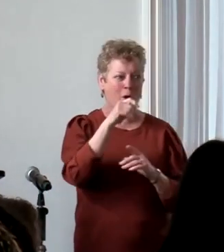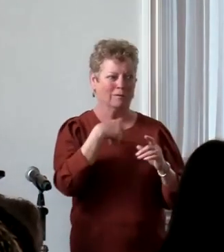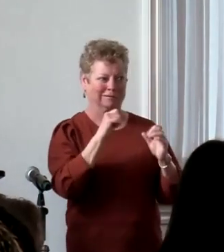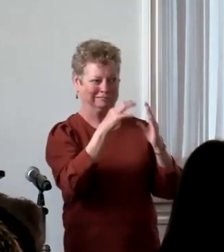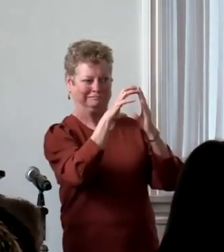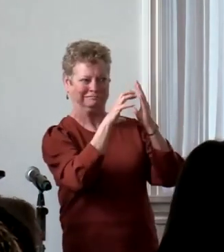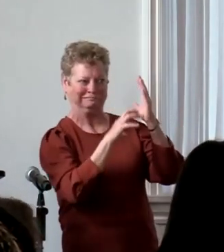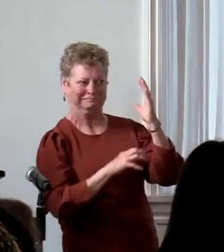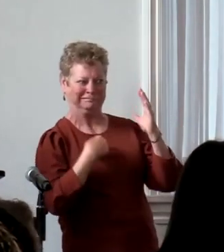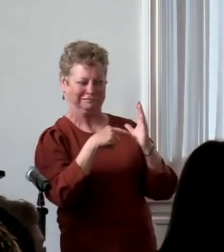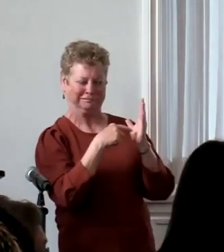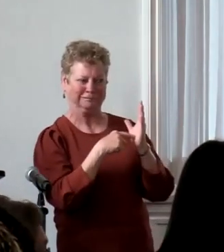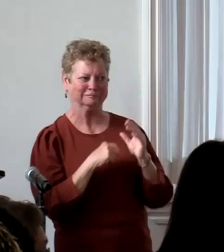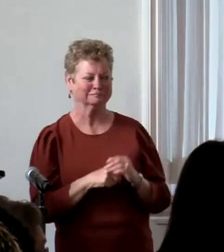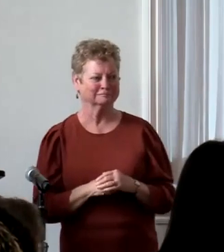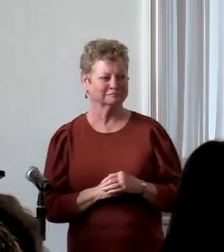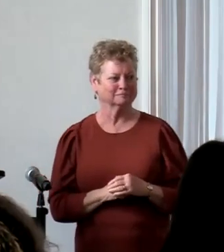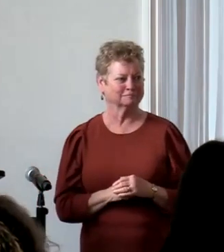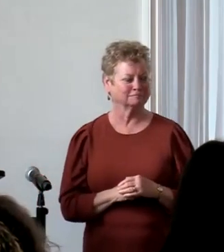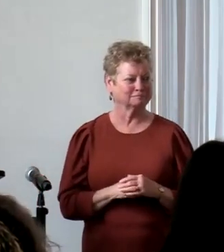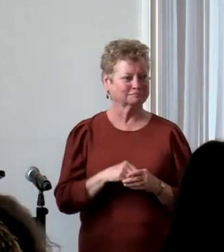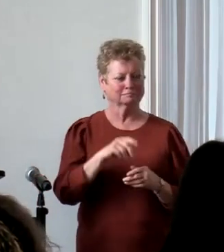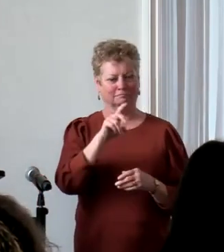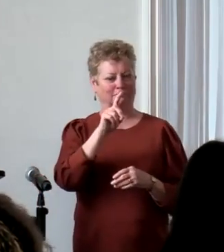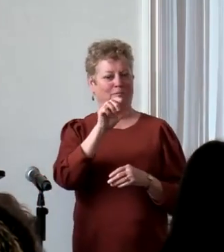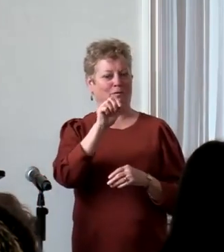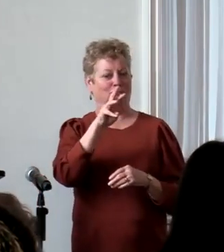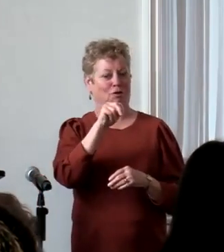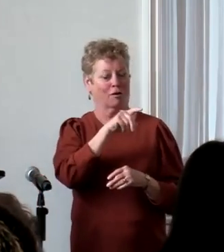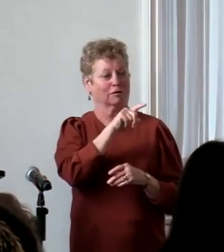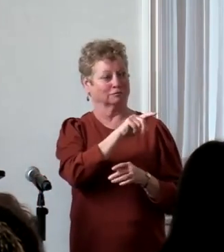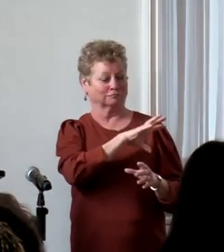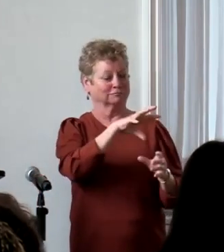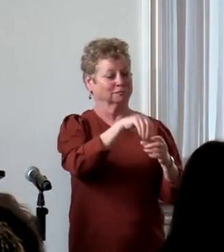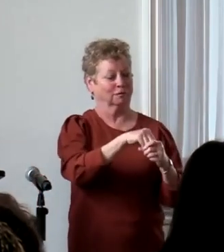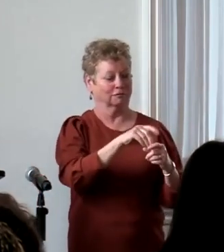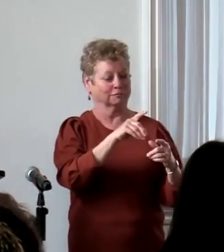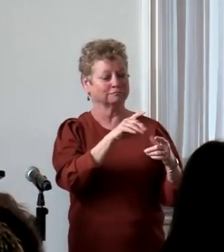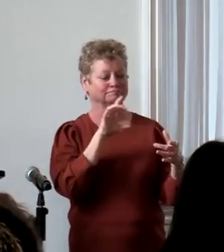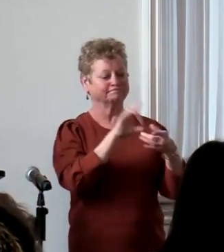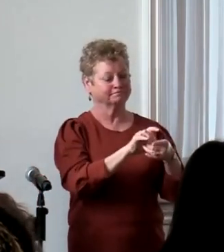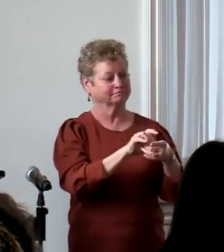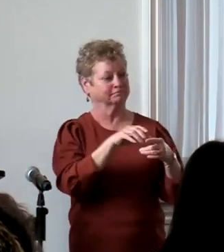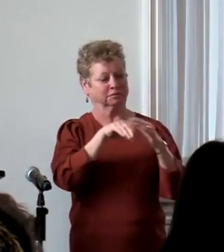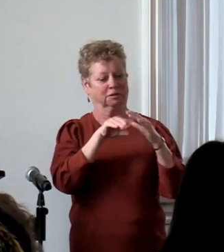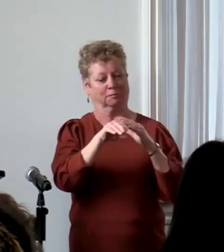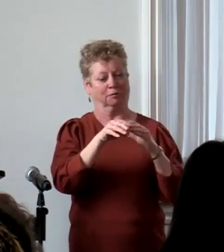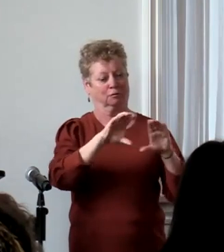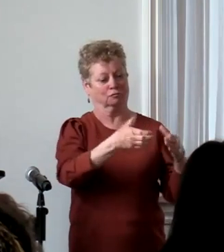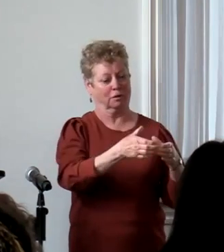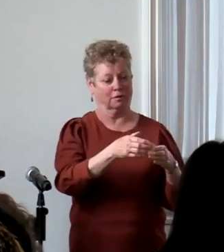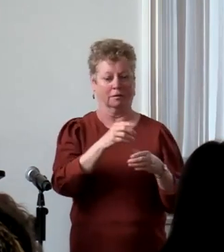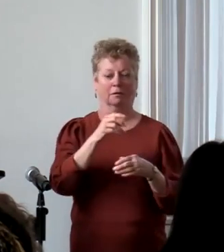Dawn Stegan joined the Accessibility Directorate in June 2020.